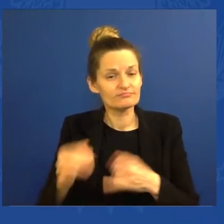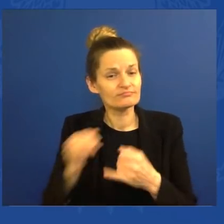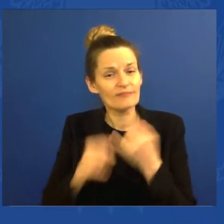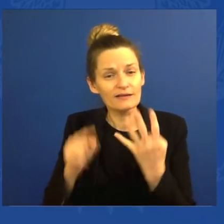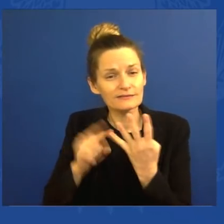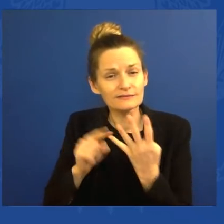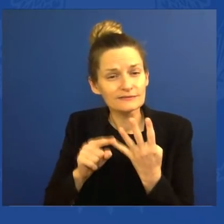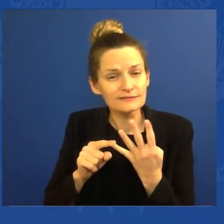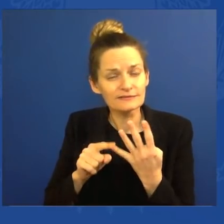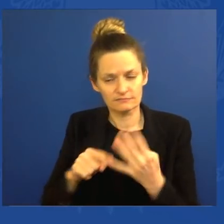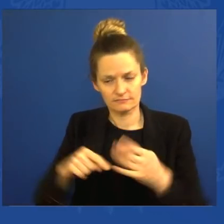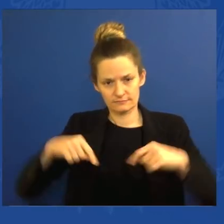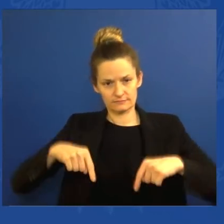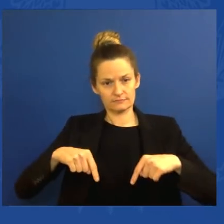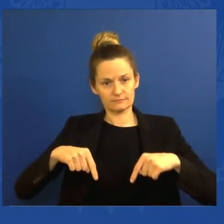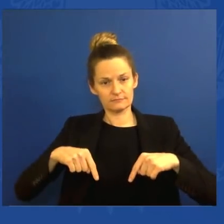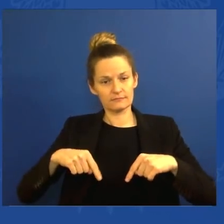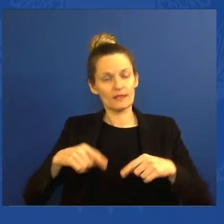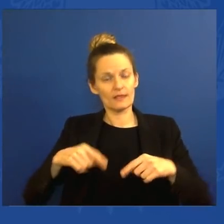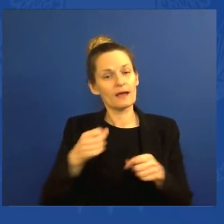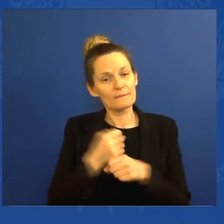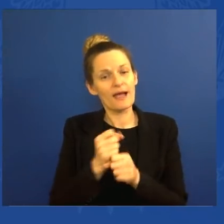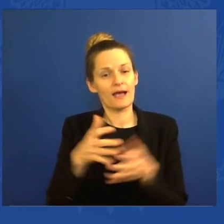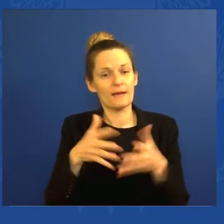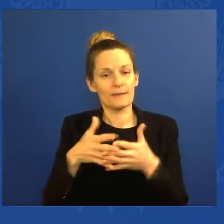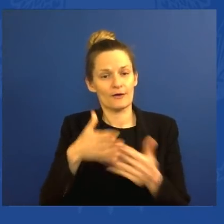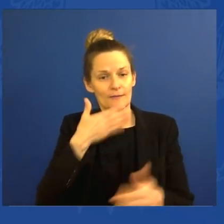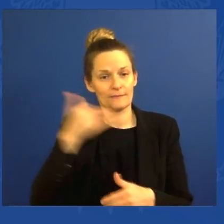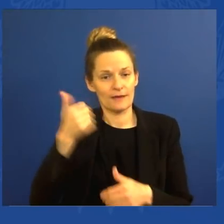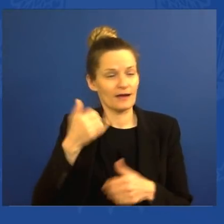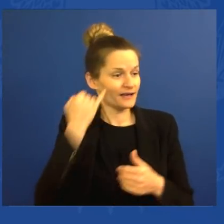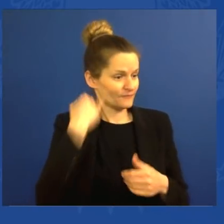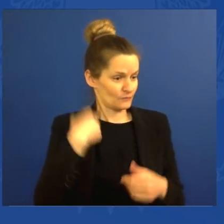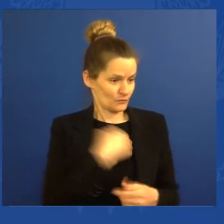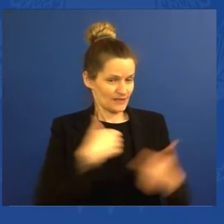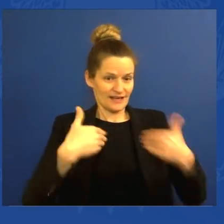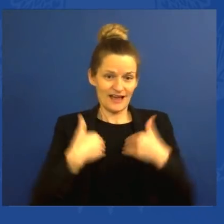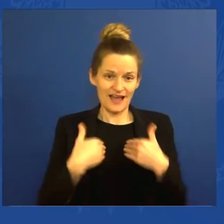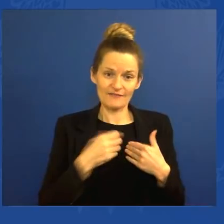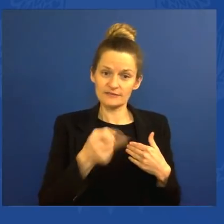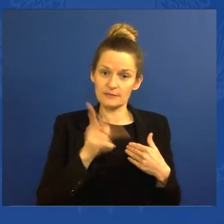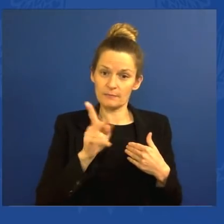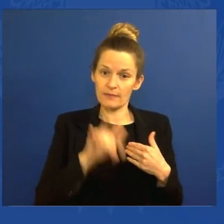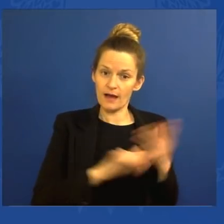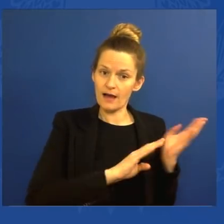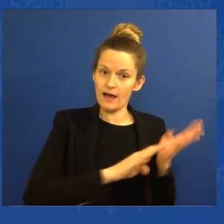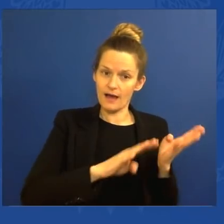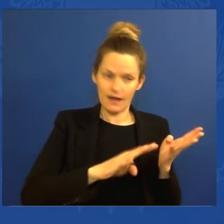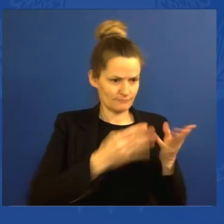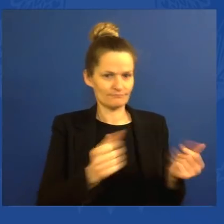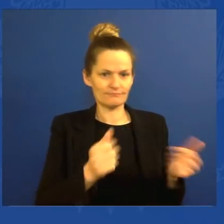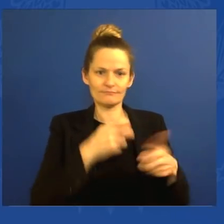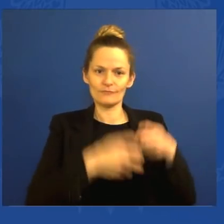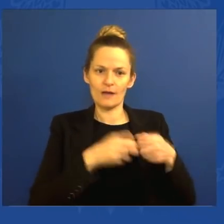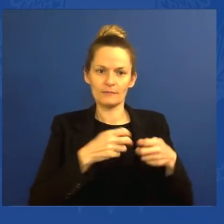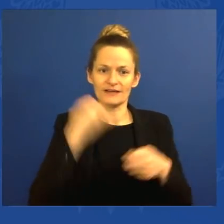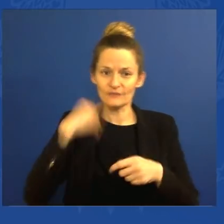When we build a pr- -- when we build products we need, we don't have to wait. And we reduce ship- -- shipping costs.